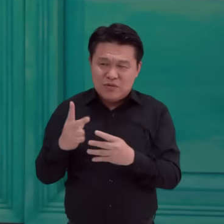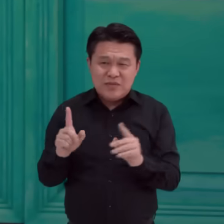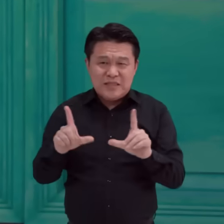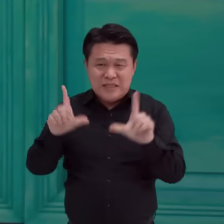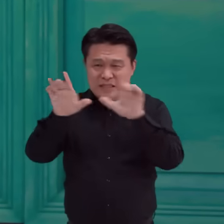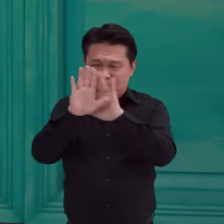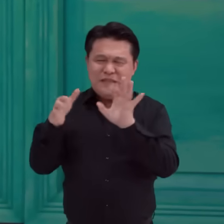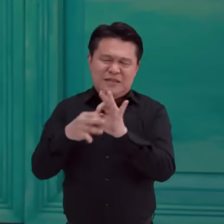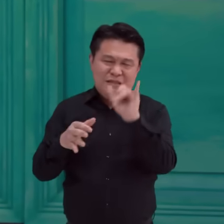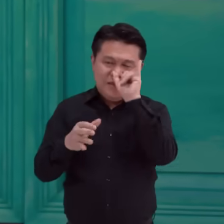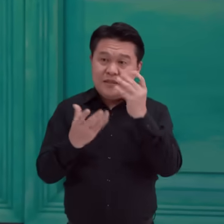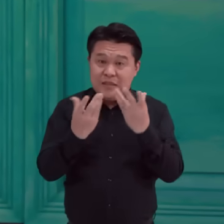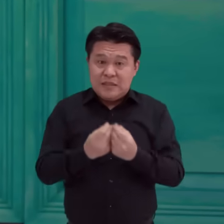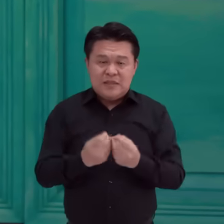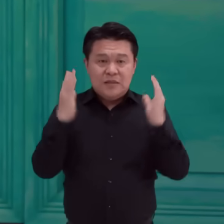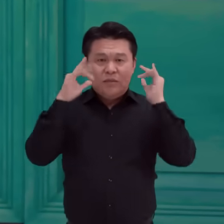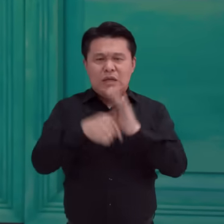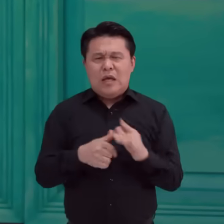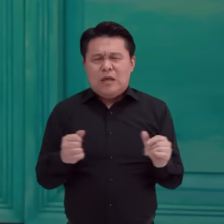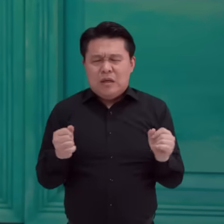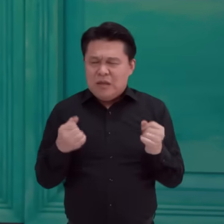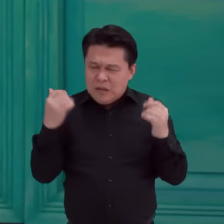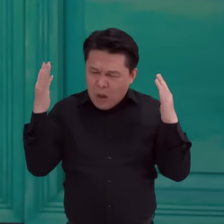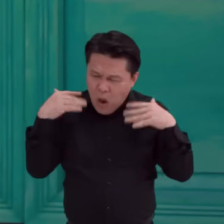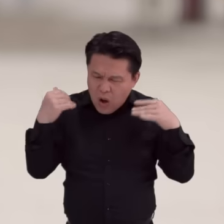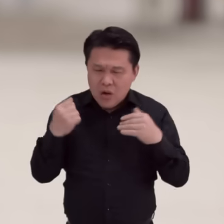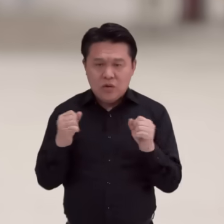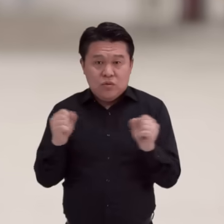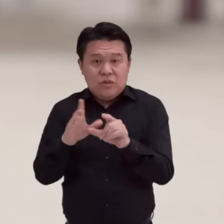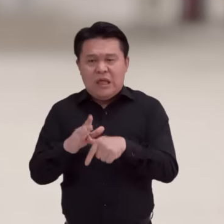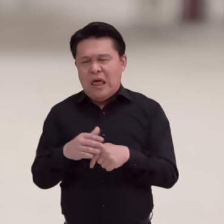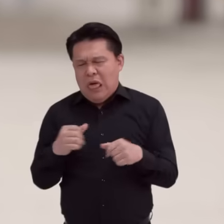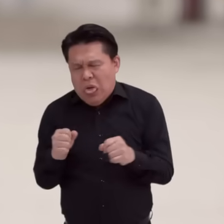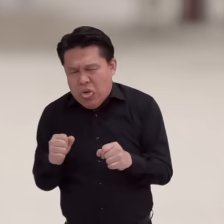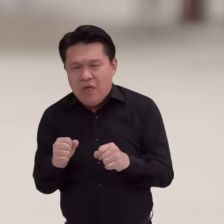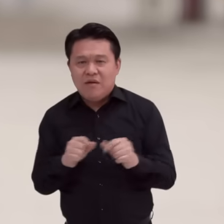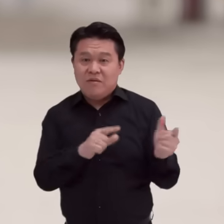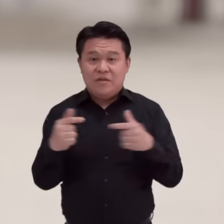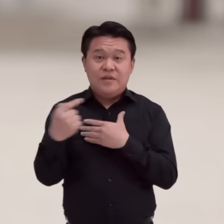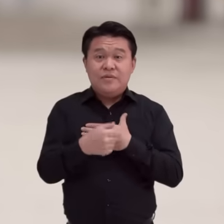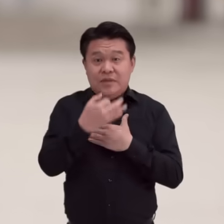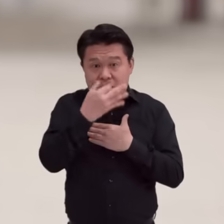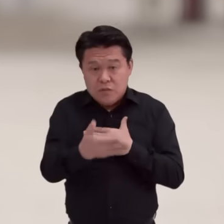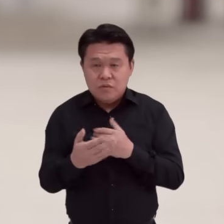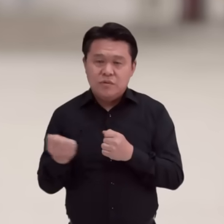It gets hot in summer and cold in winter, which is physically challenging.